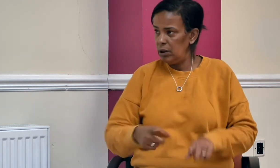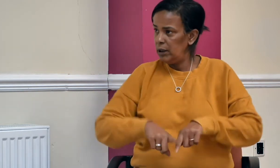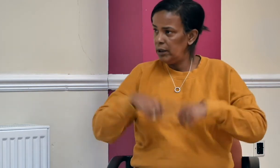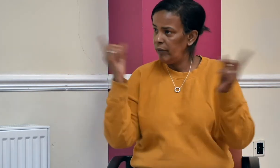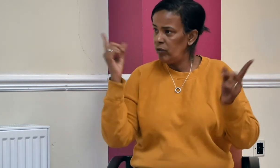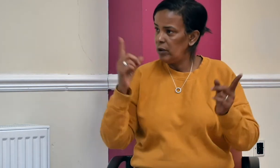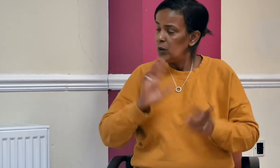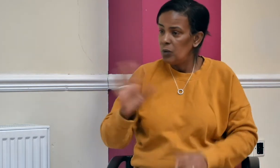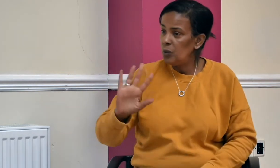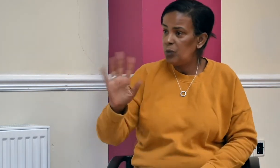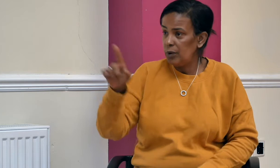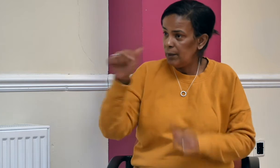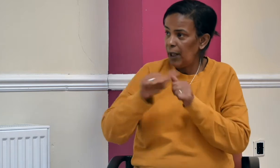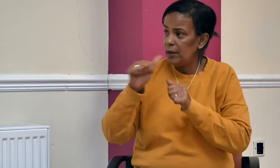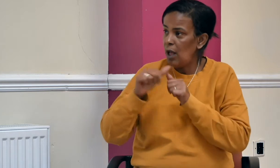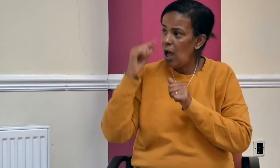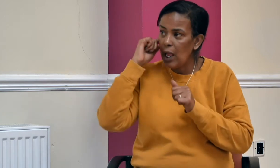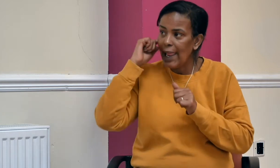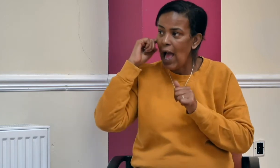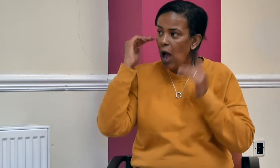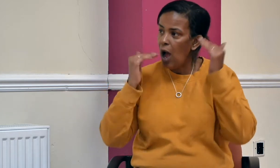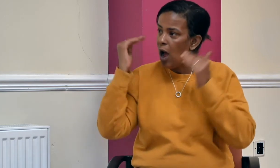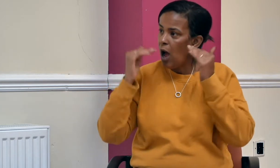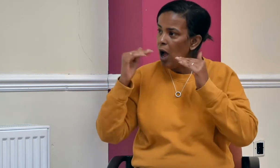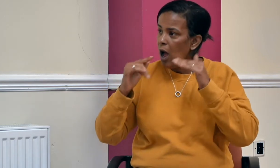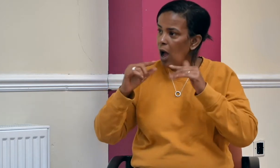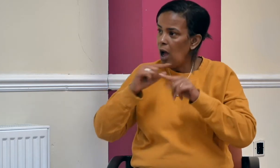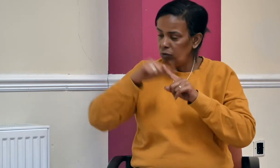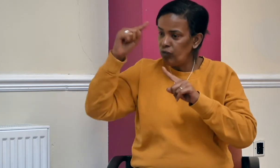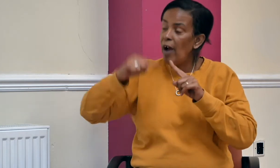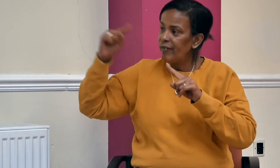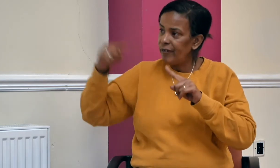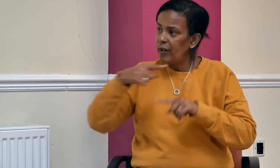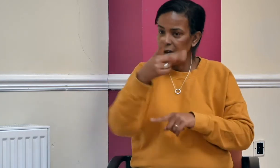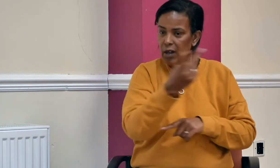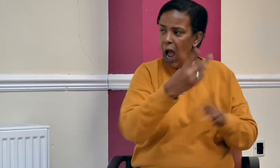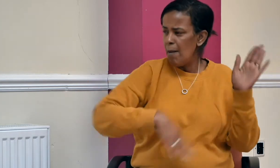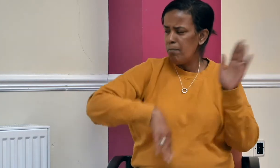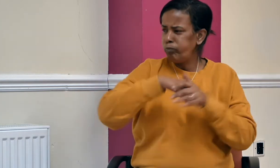I didn't want to be different. They tried to explain that these were better for me, based on my hearing levels.